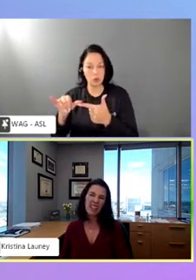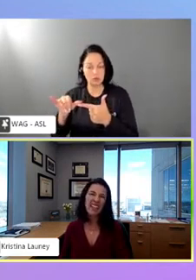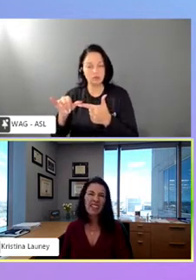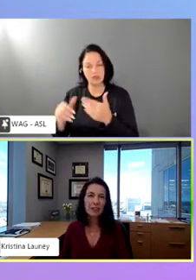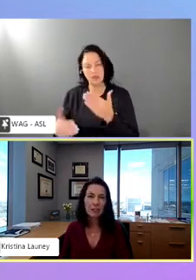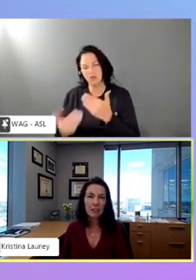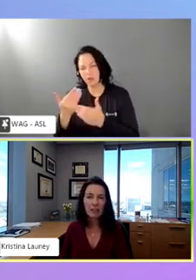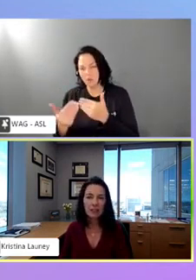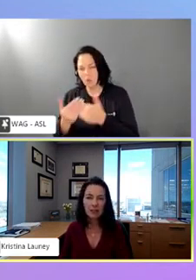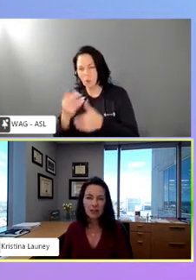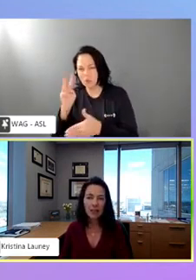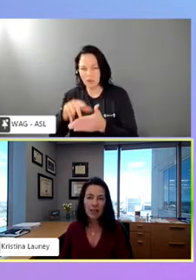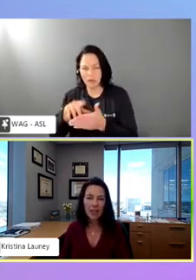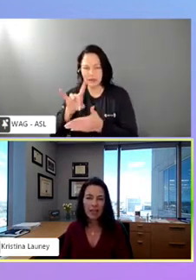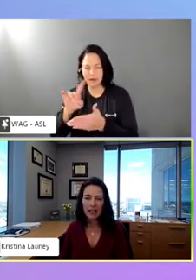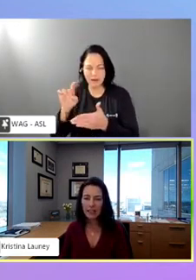had 125. Fast forward to 2021, California had almost 6000